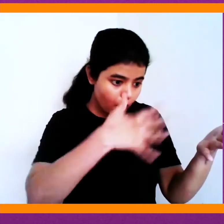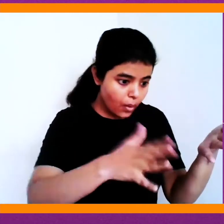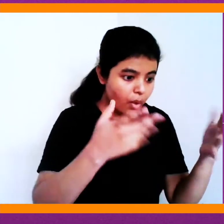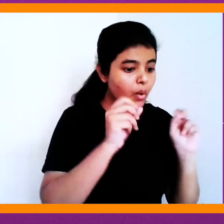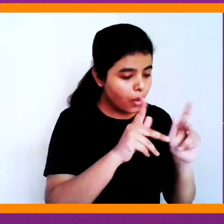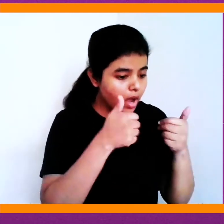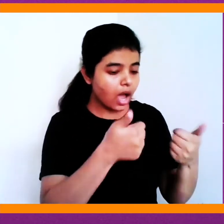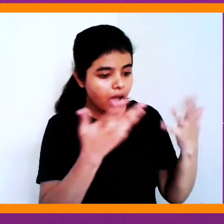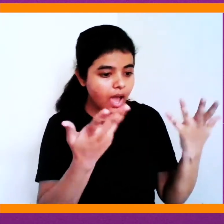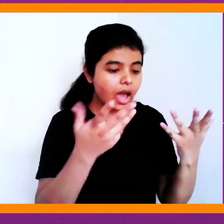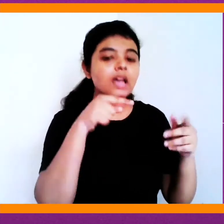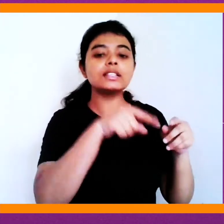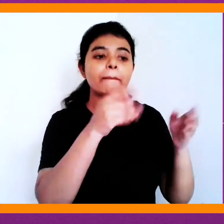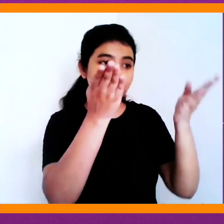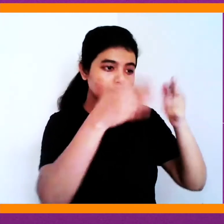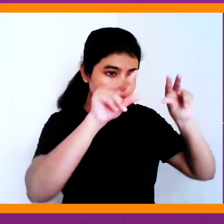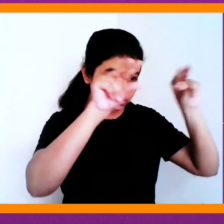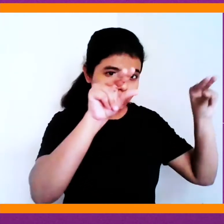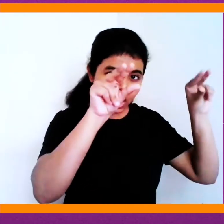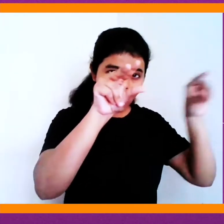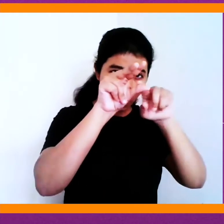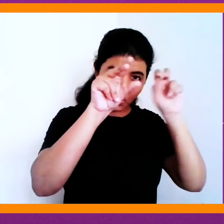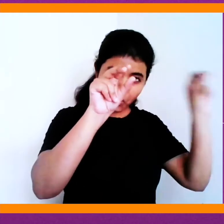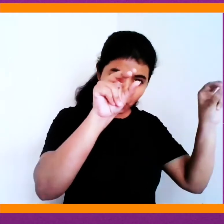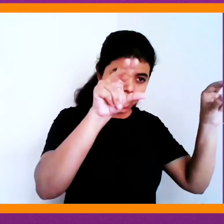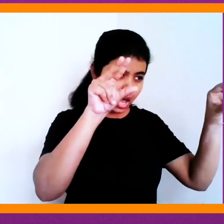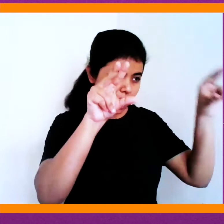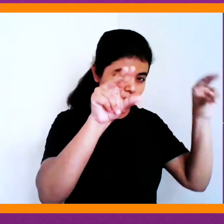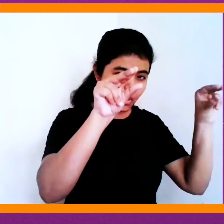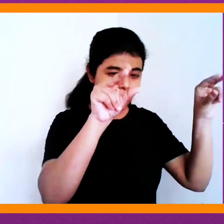periods we would look at the amount of bleeding she has whether she has fibroids in the uterus